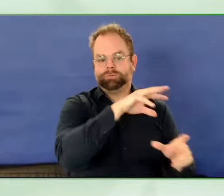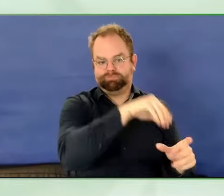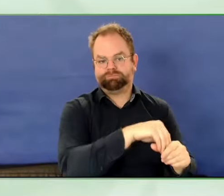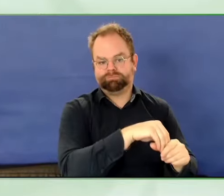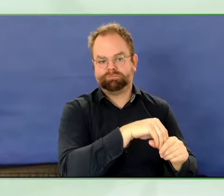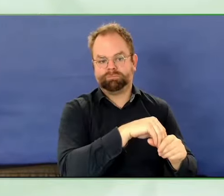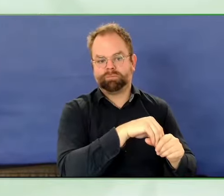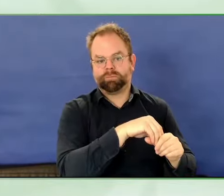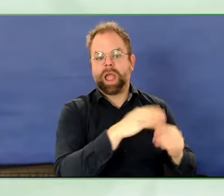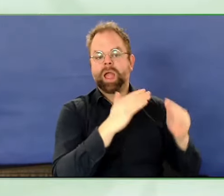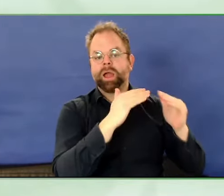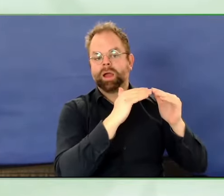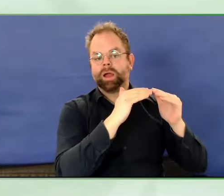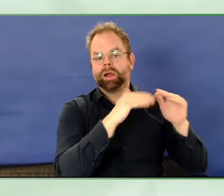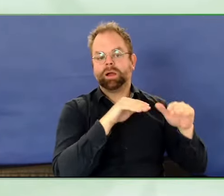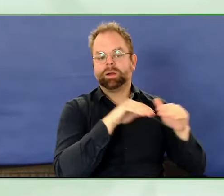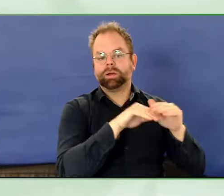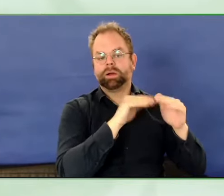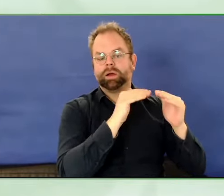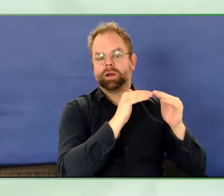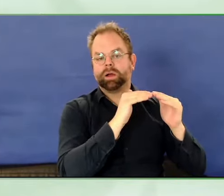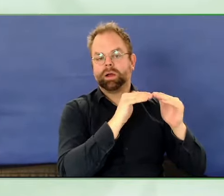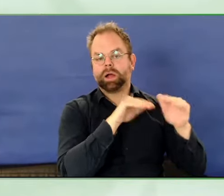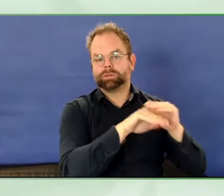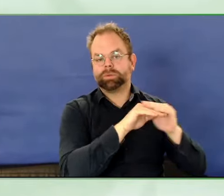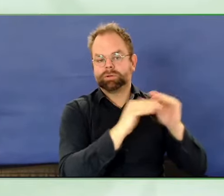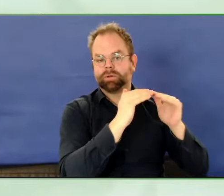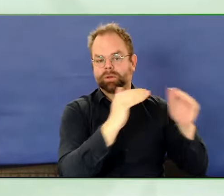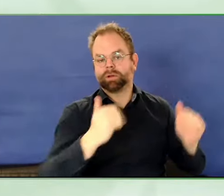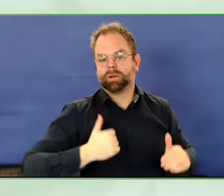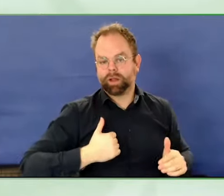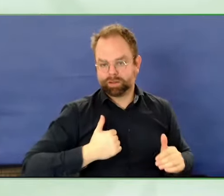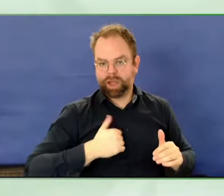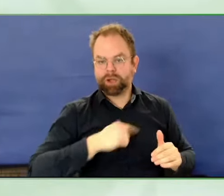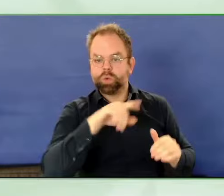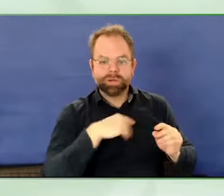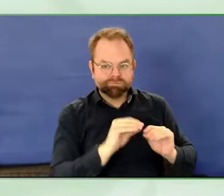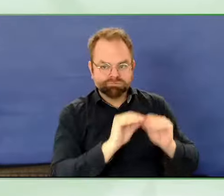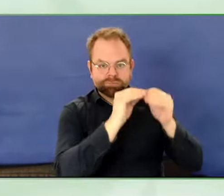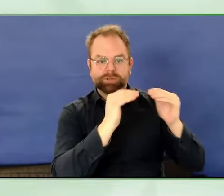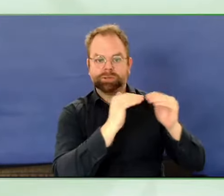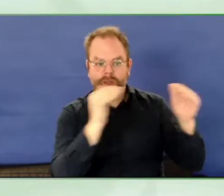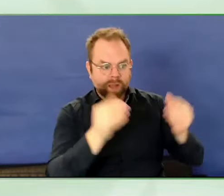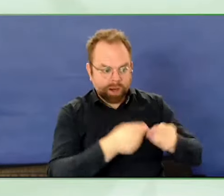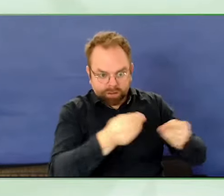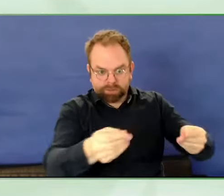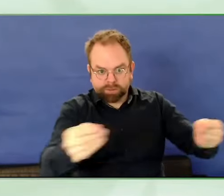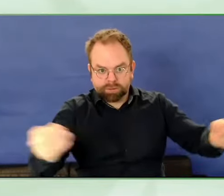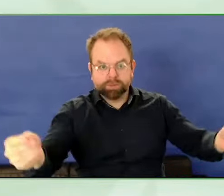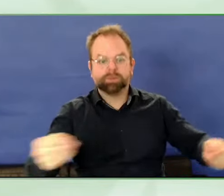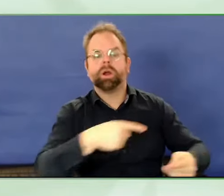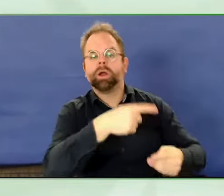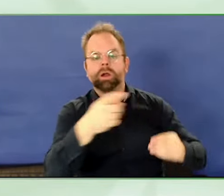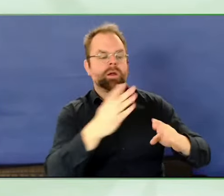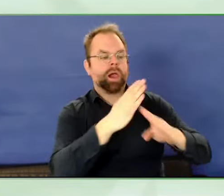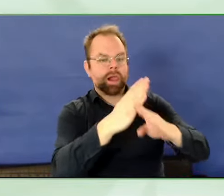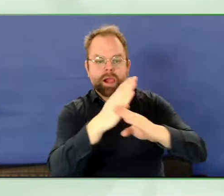Then we have a chief accessibility officer, monitors and reports back to our minister. How are things going in the country?